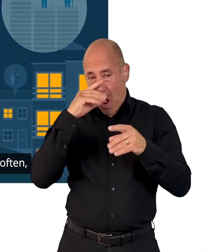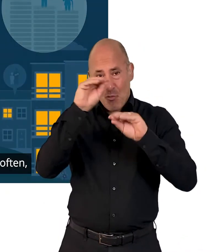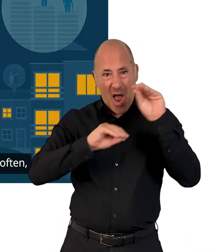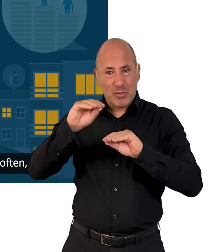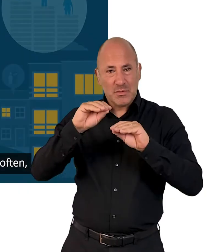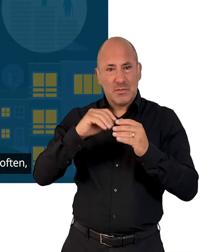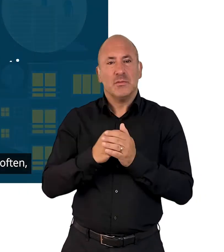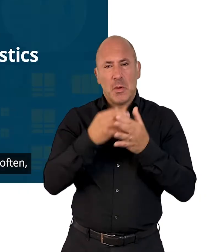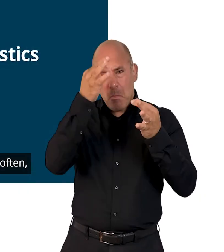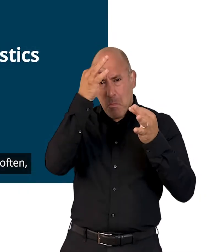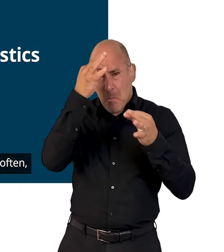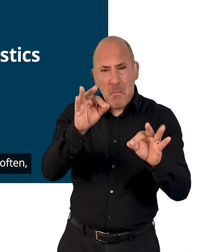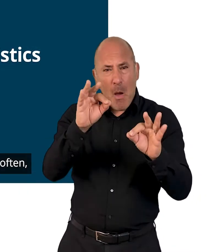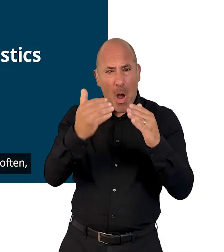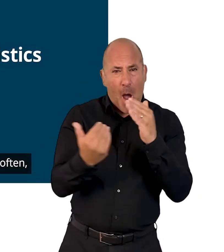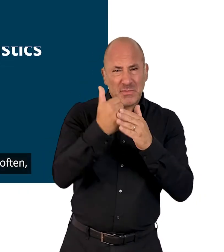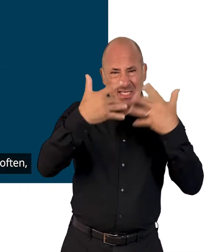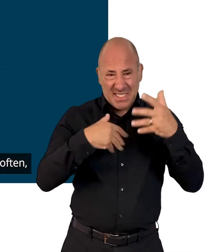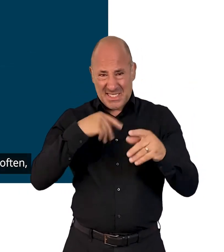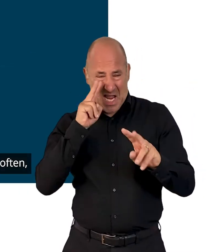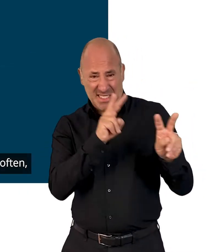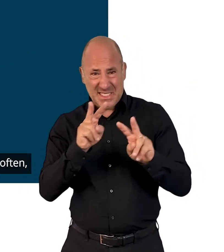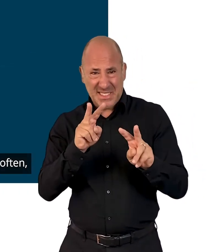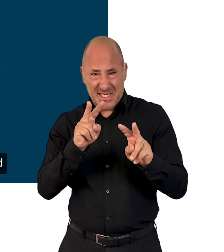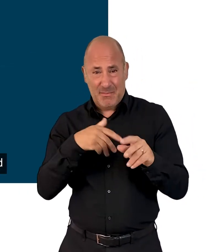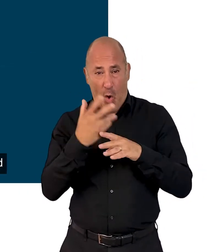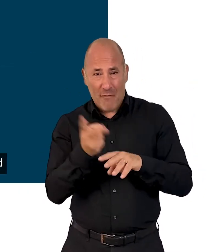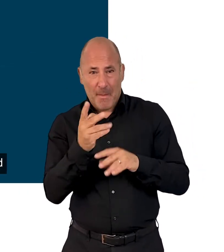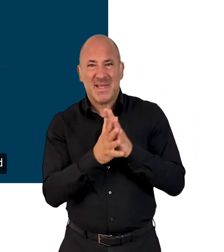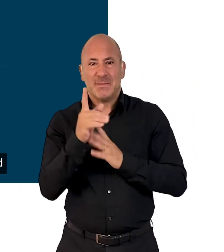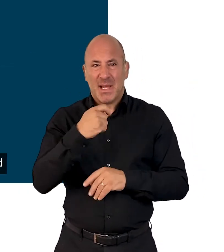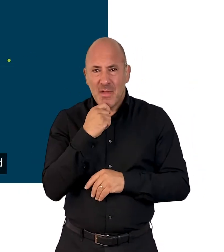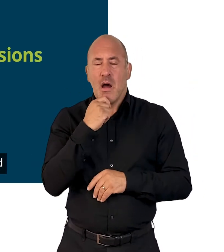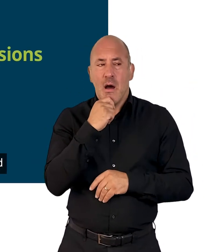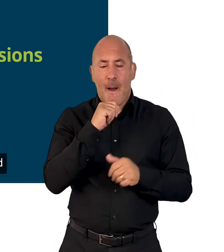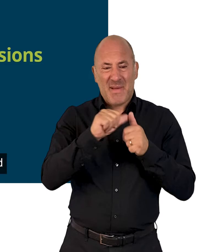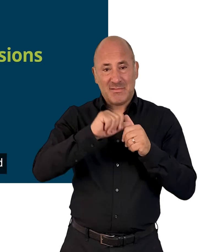Accessing accurate, up-to-date statistics more often, will allow people to make better informed